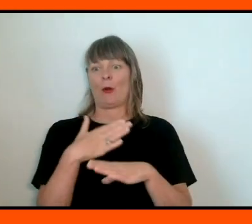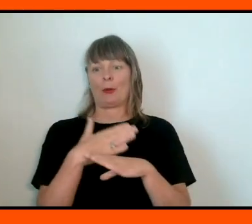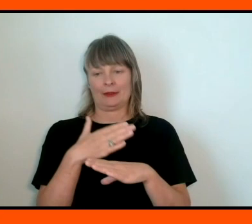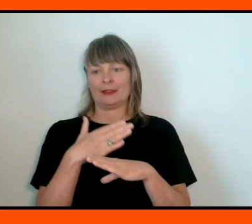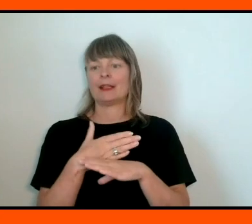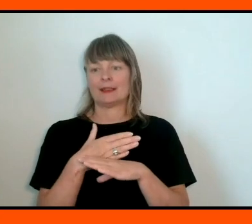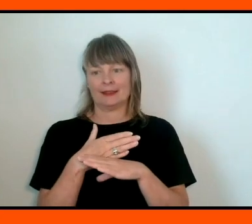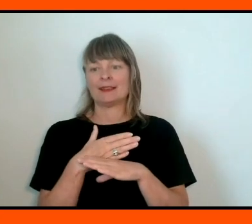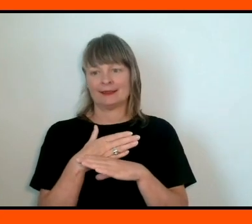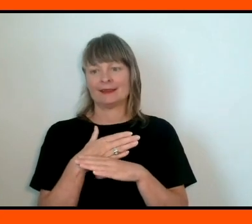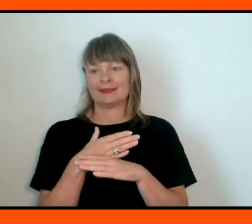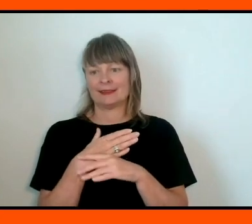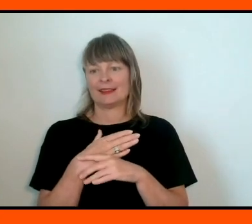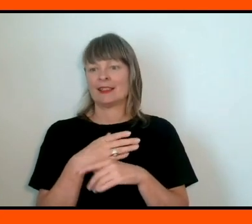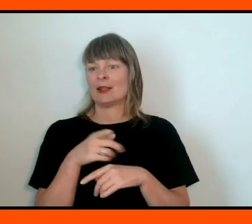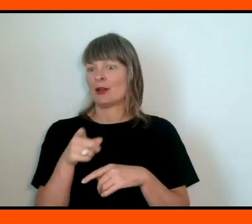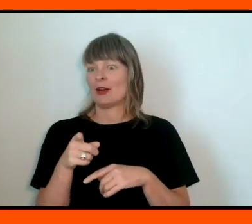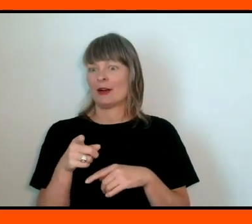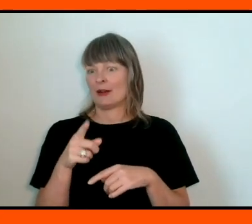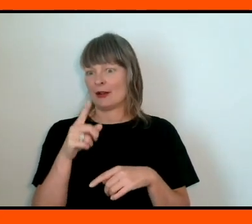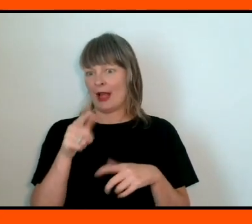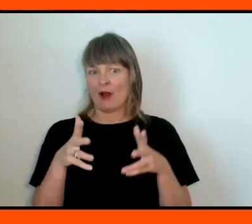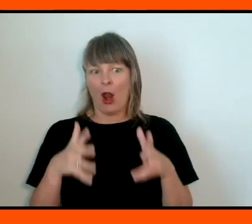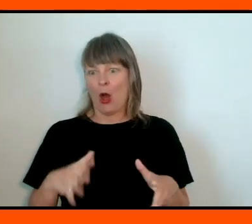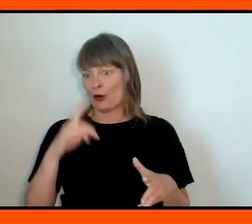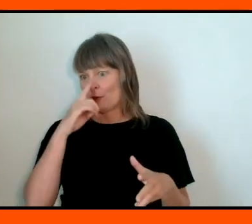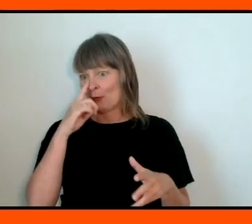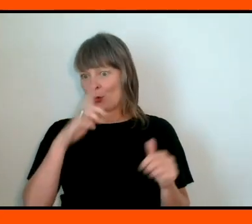even the amount of interest in it and questions here today.